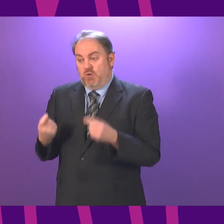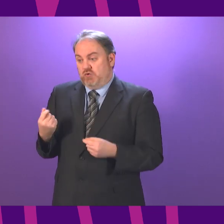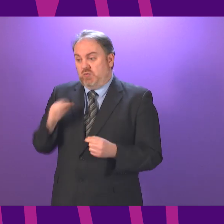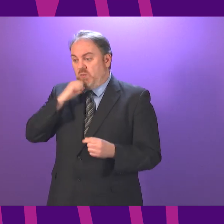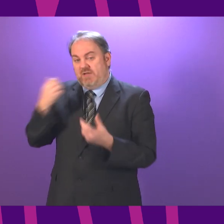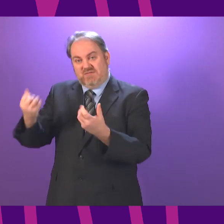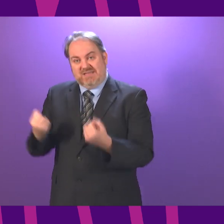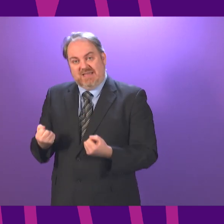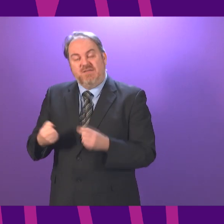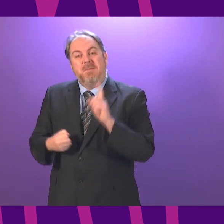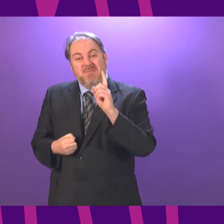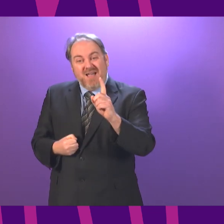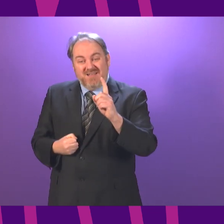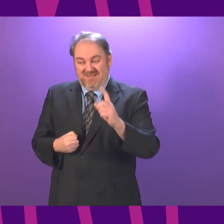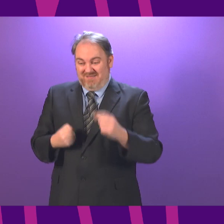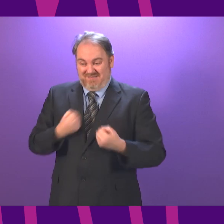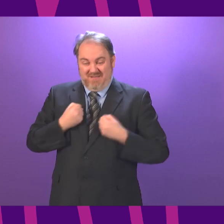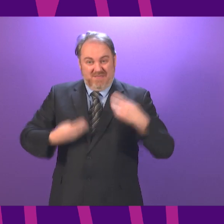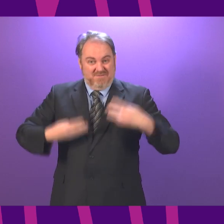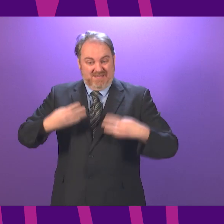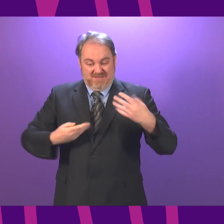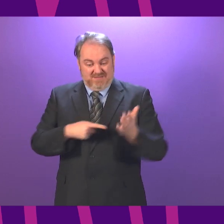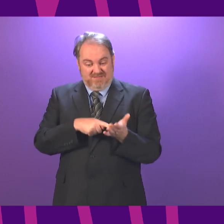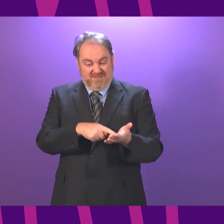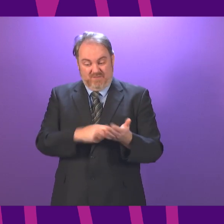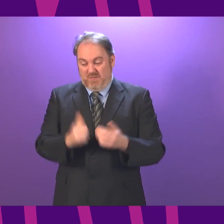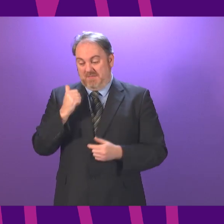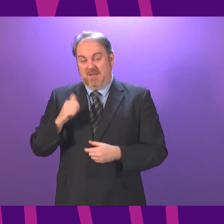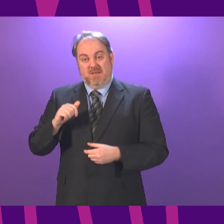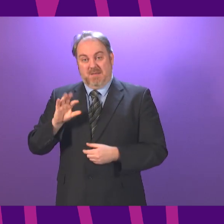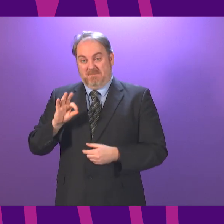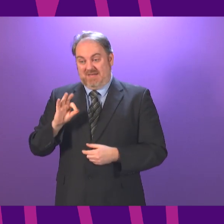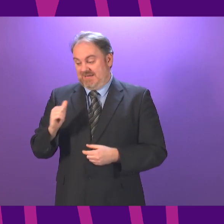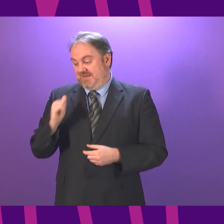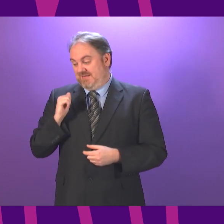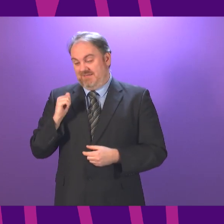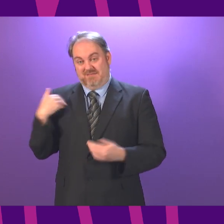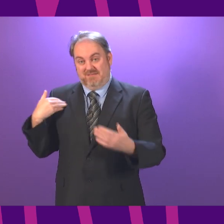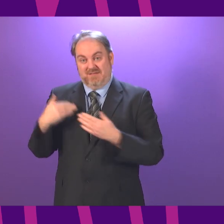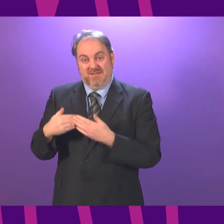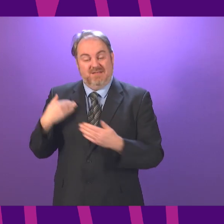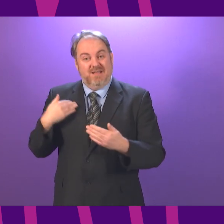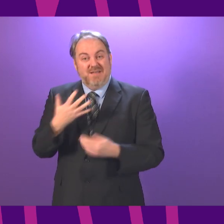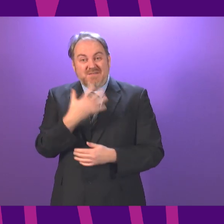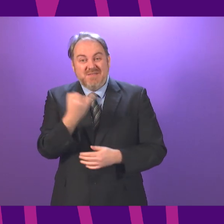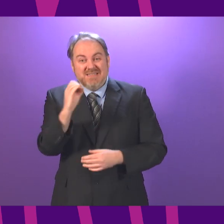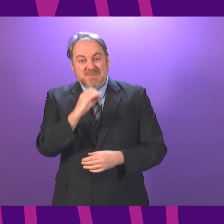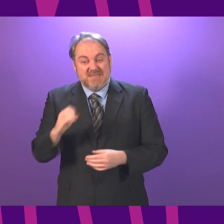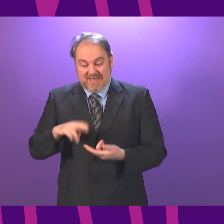The figures speak for themselves. From Monday last week to Monday this week there was a 56 per cent increase in daily vaccinations. From